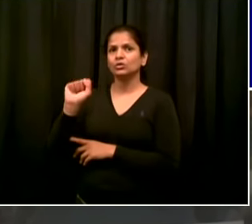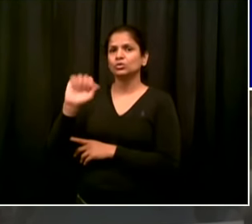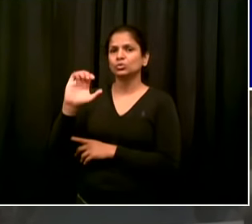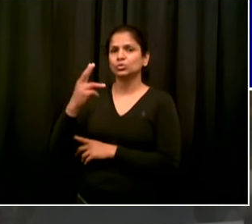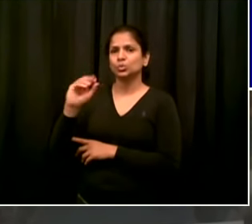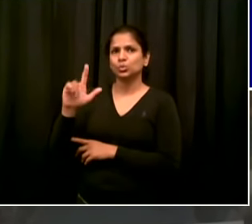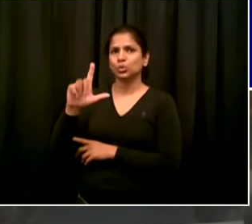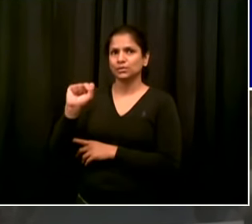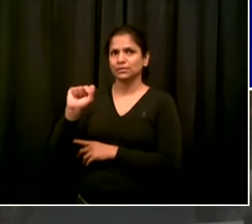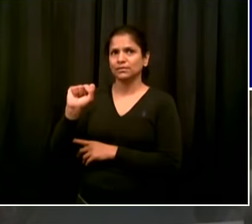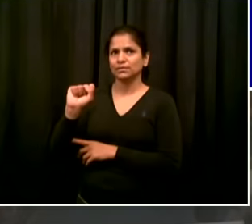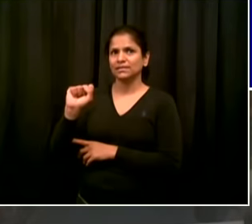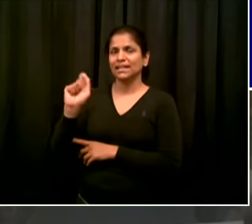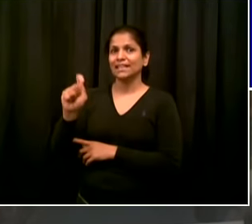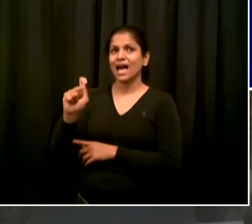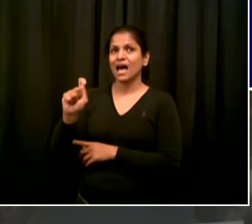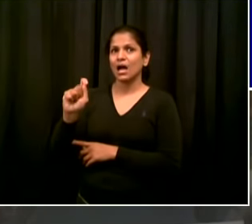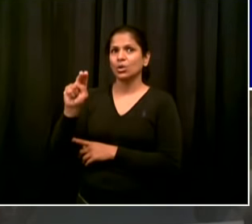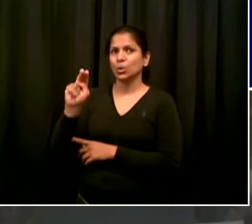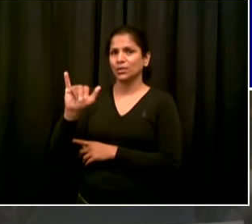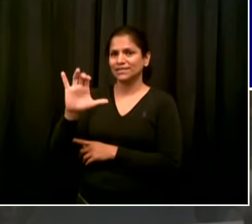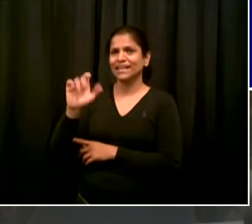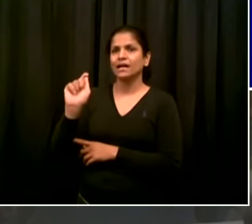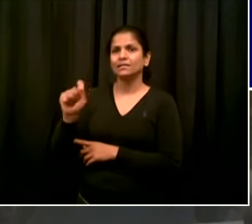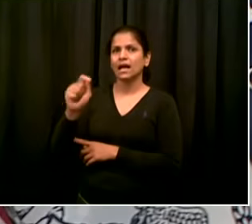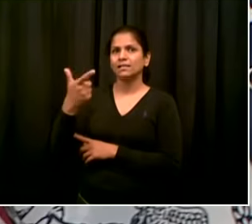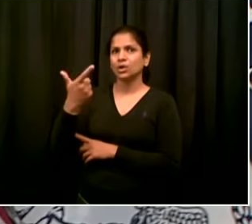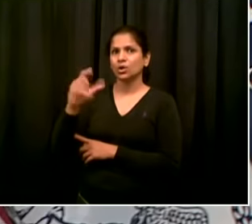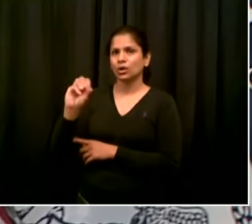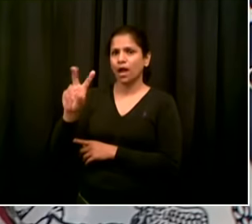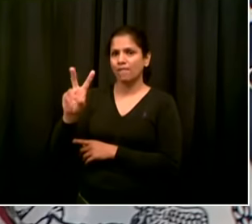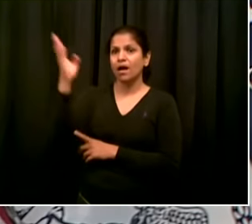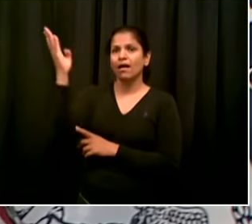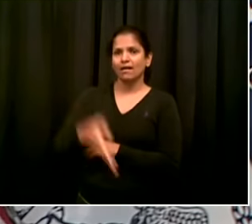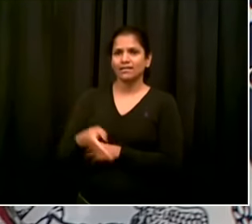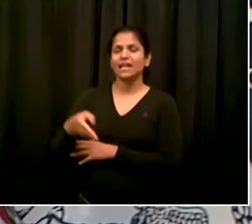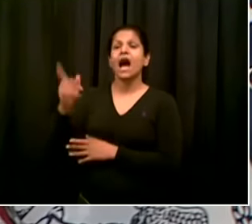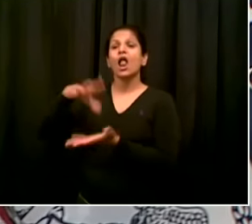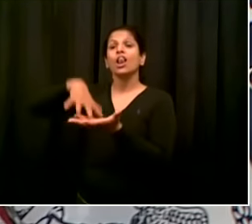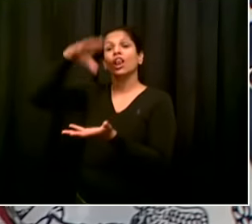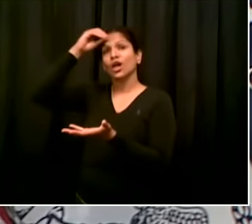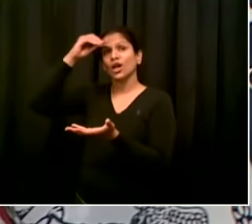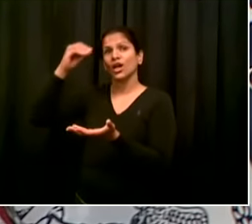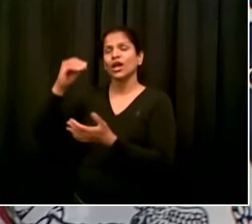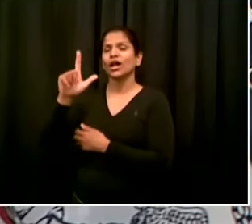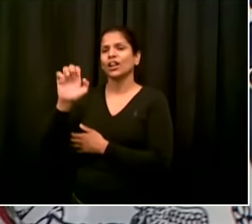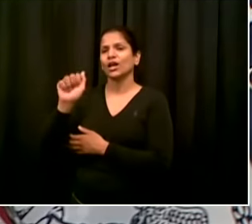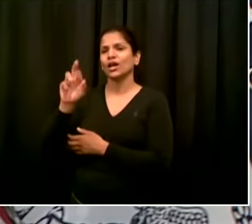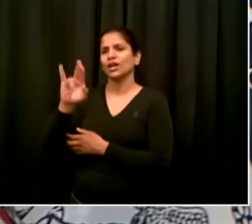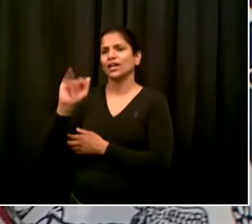THE BLENDED APPROACH AND FOR FAIMLIES THAT NEED HELP FOR FOLKS WHO ARE WORKING AND DO NOT HAVE A CHOICE, AND DO